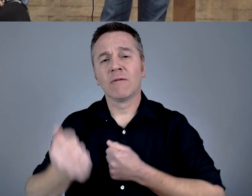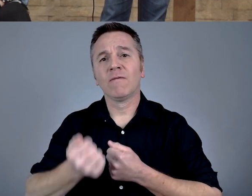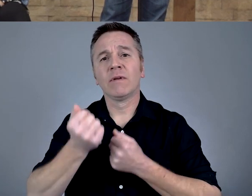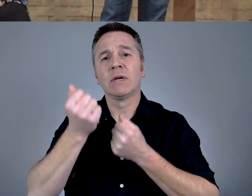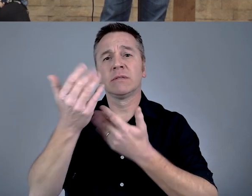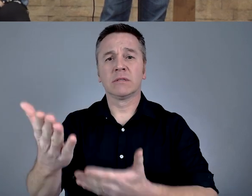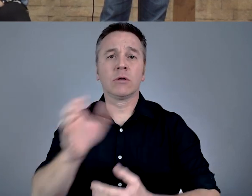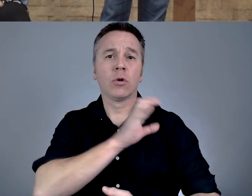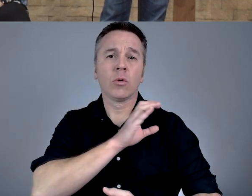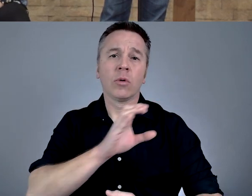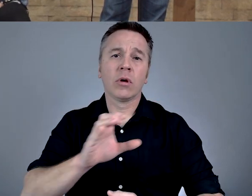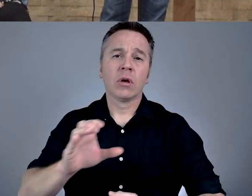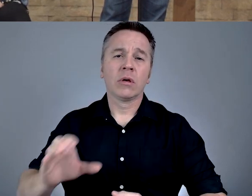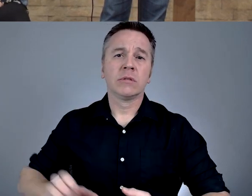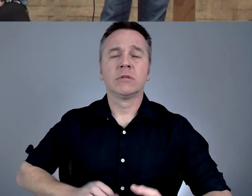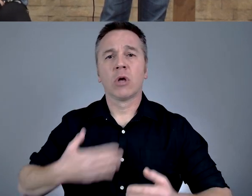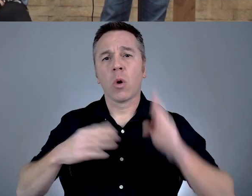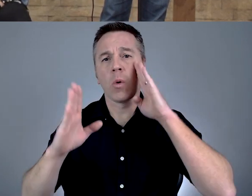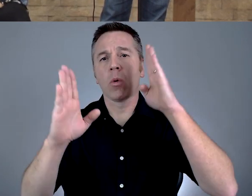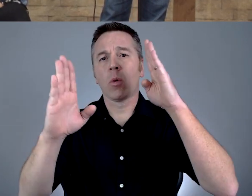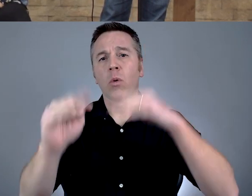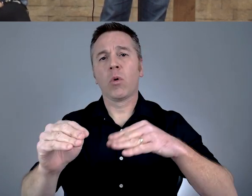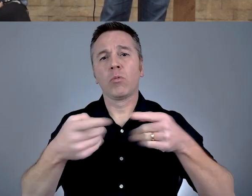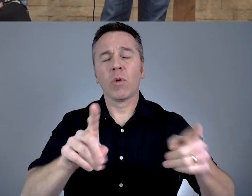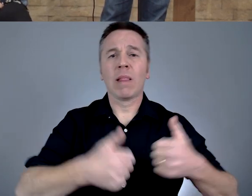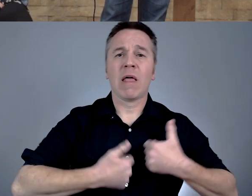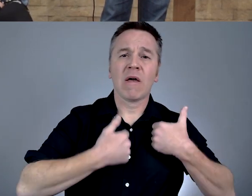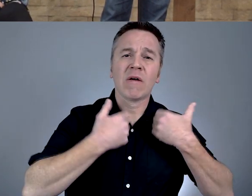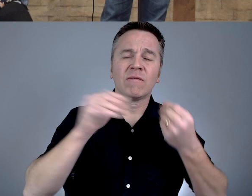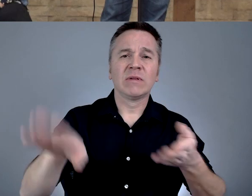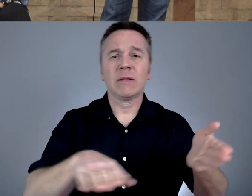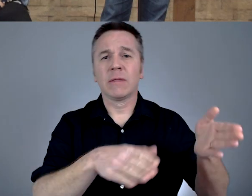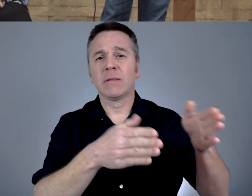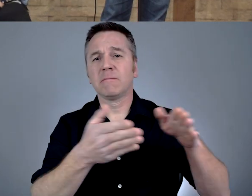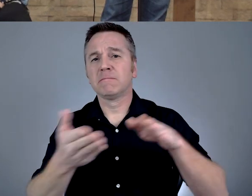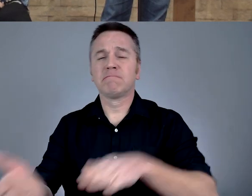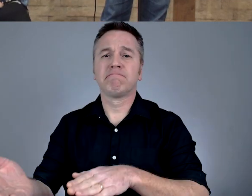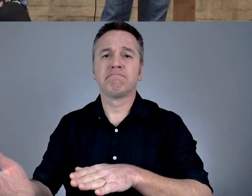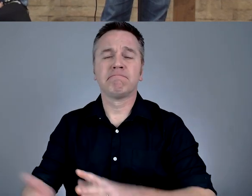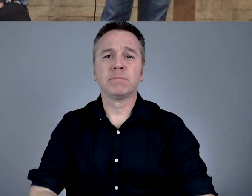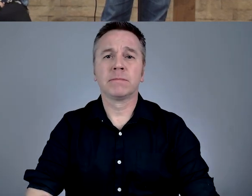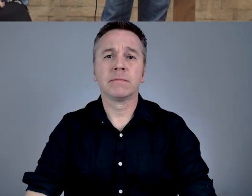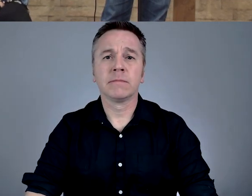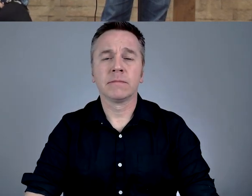Christ our hope in life and death.